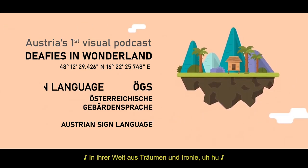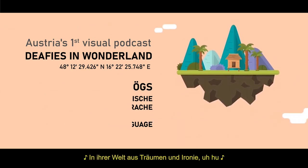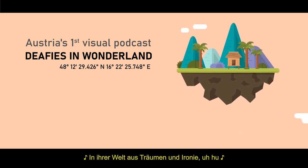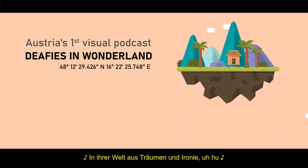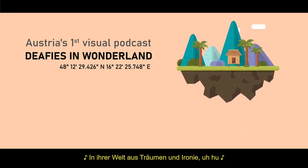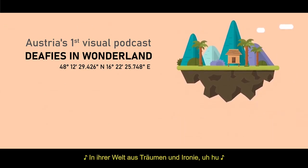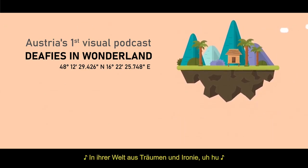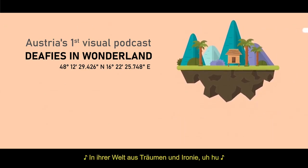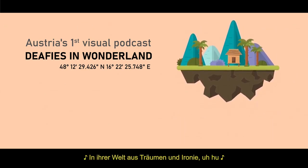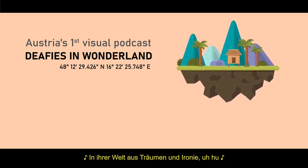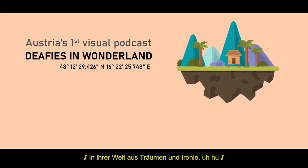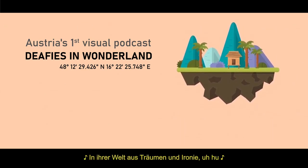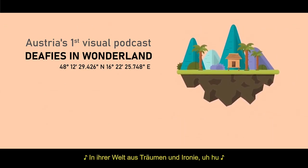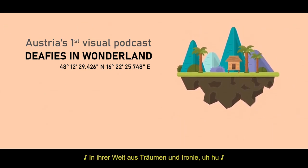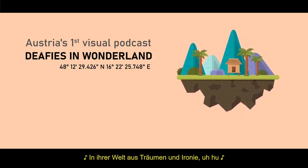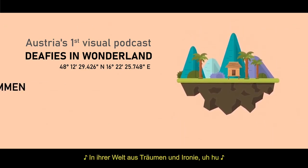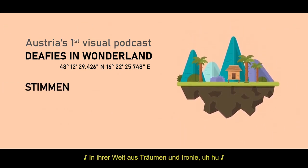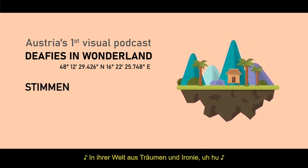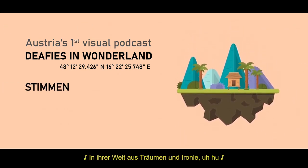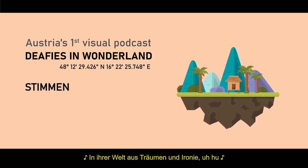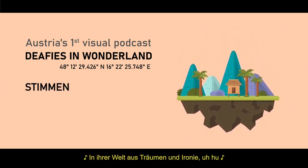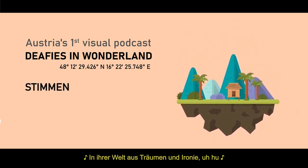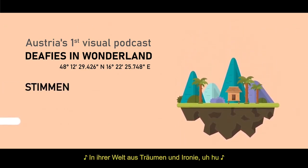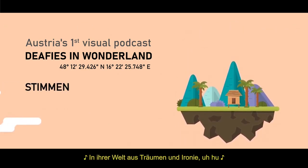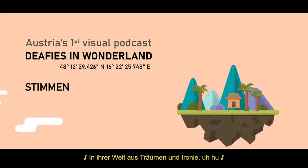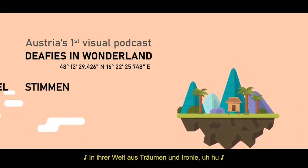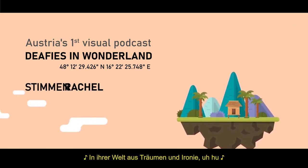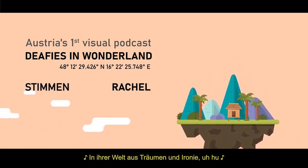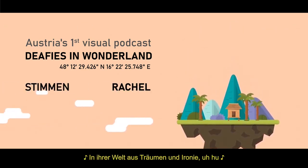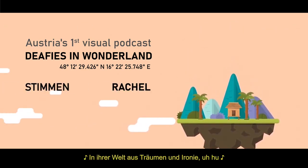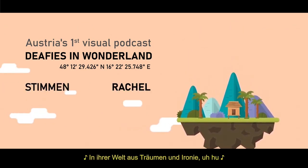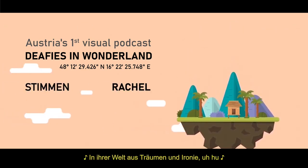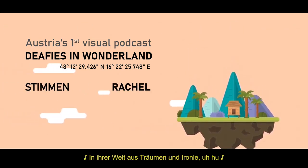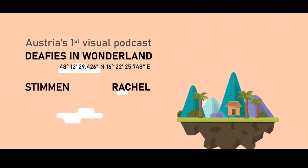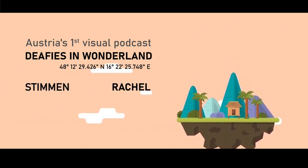In her world of dreams and irony, uh hu